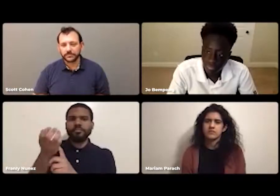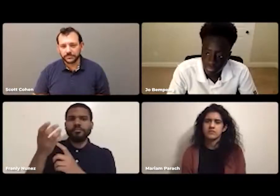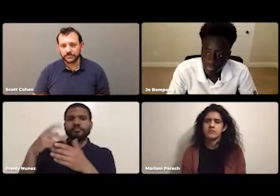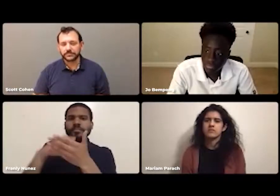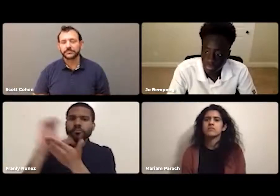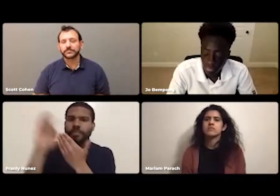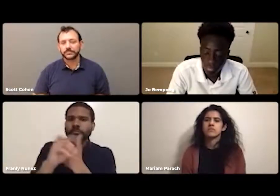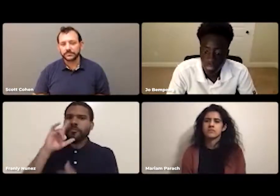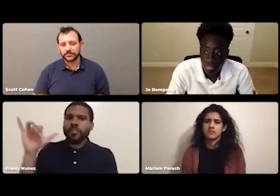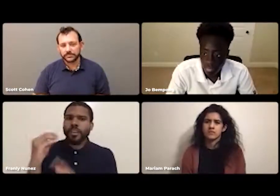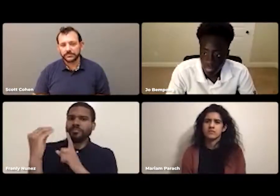But, I got exposure.